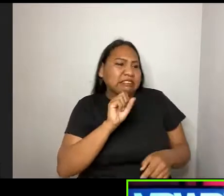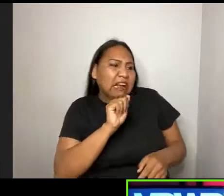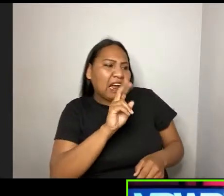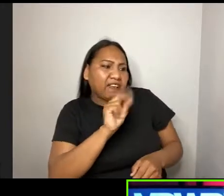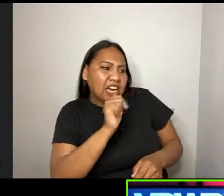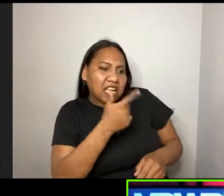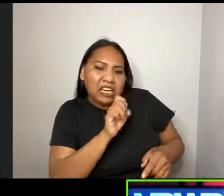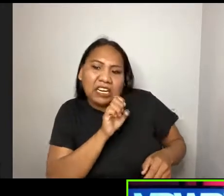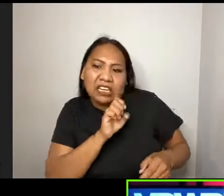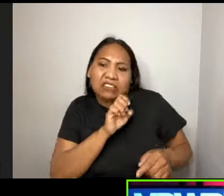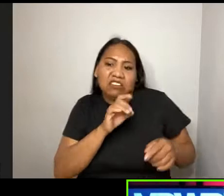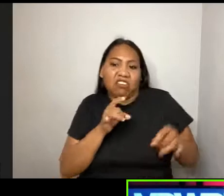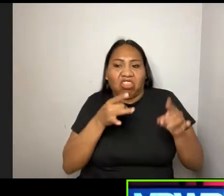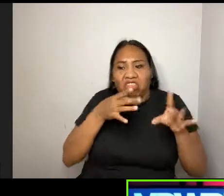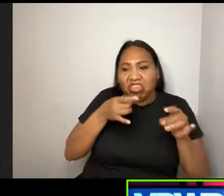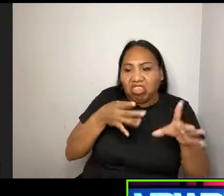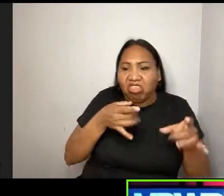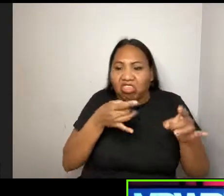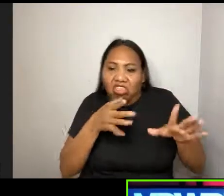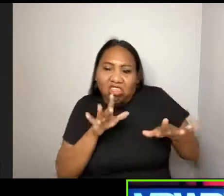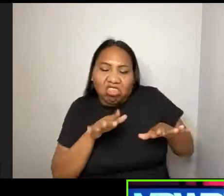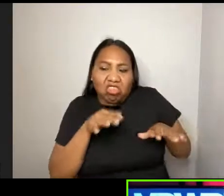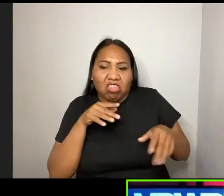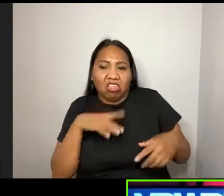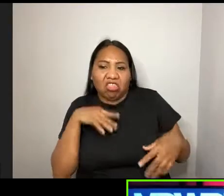it is put on you like that and I am the only Native American in class and hearing